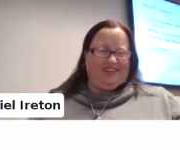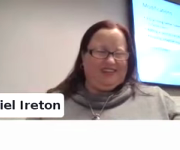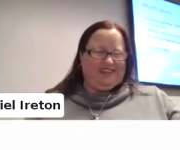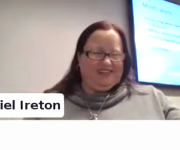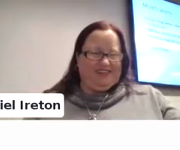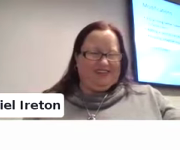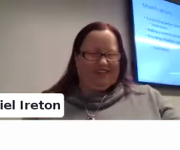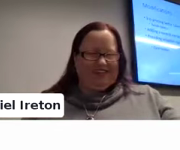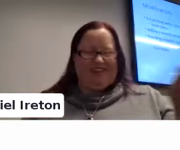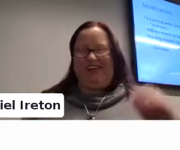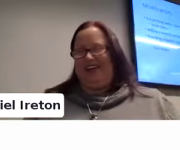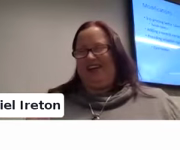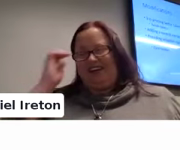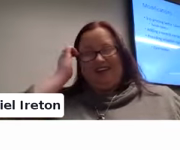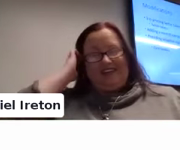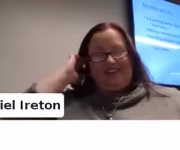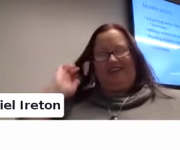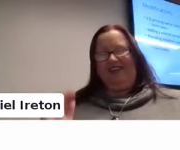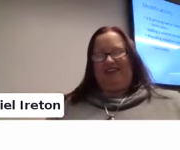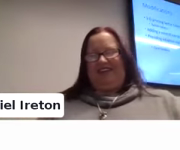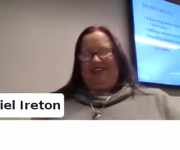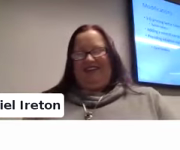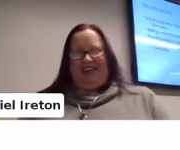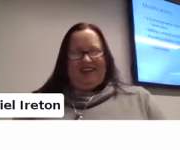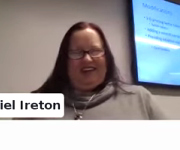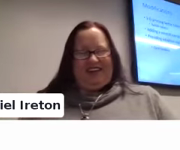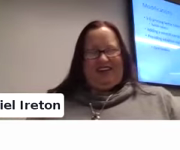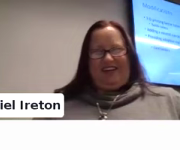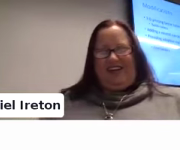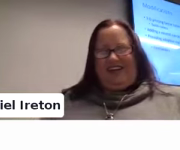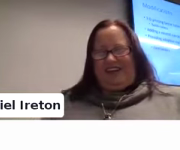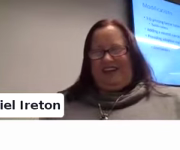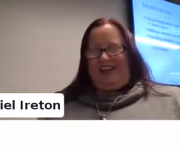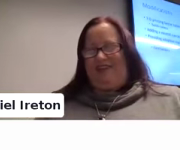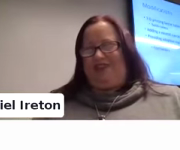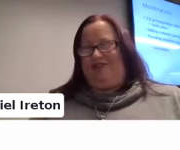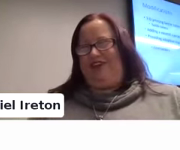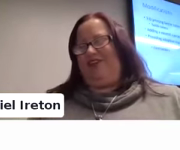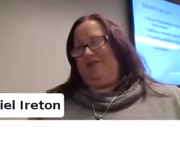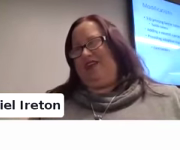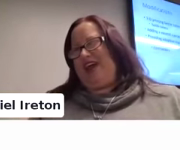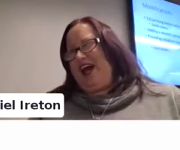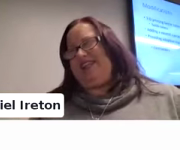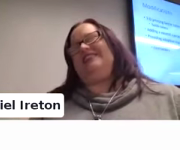So, yeah.